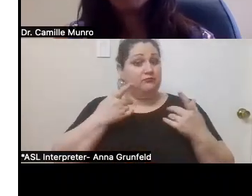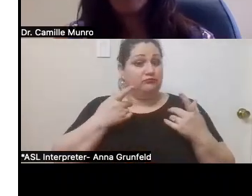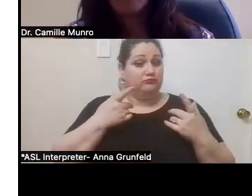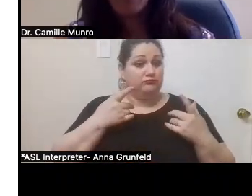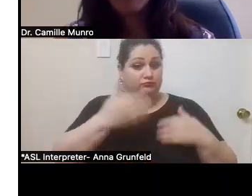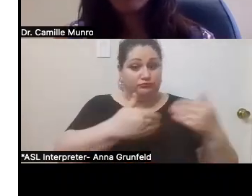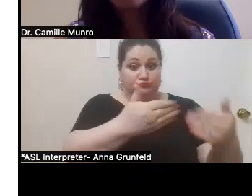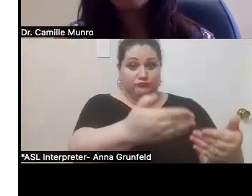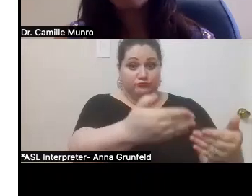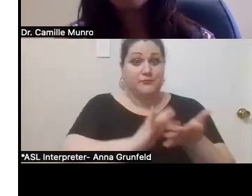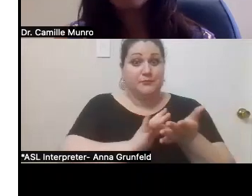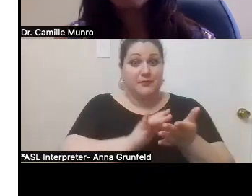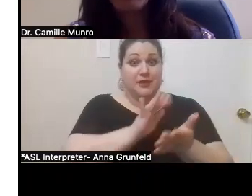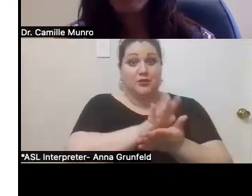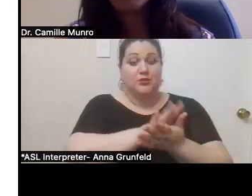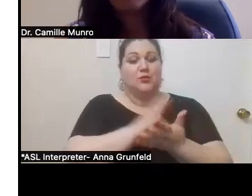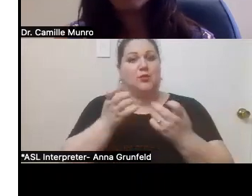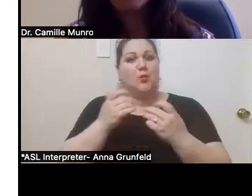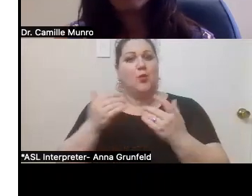I'm actually really proud of the group.